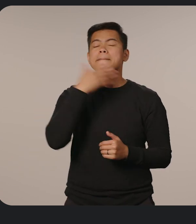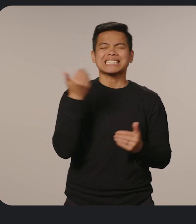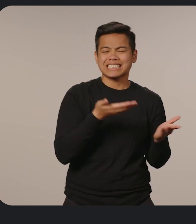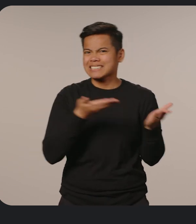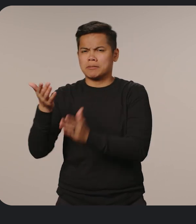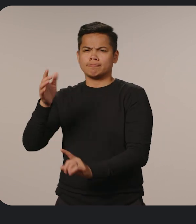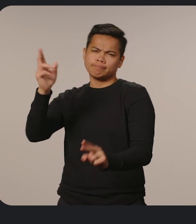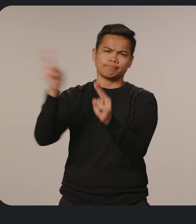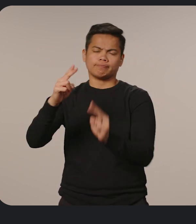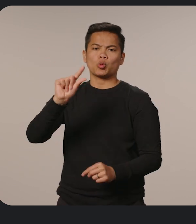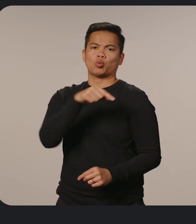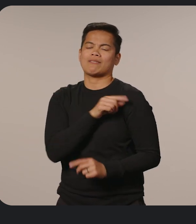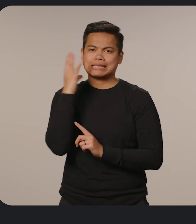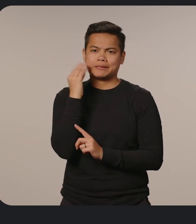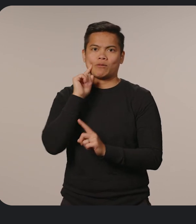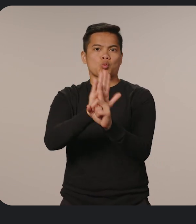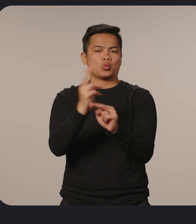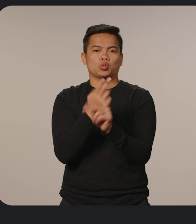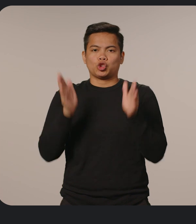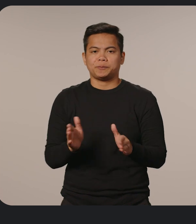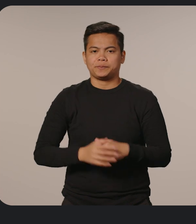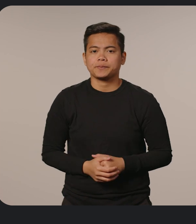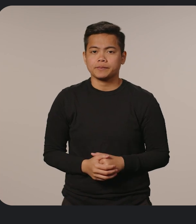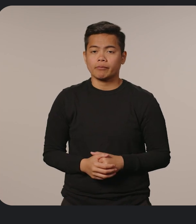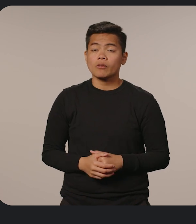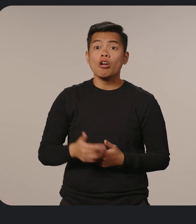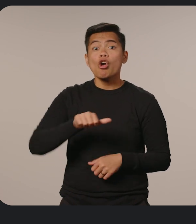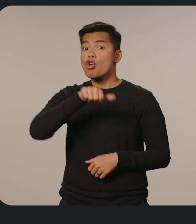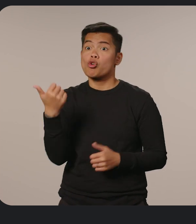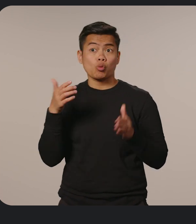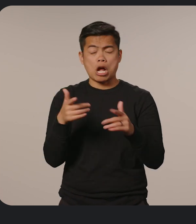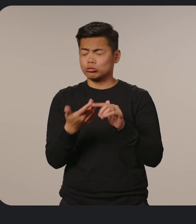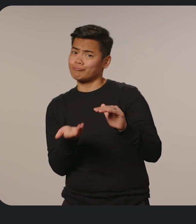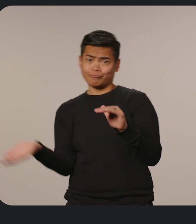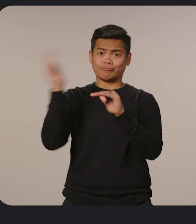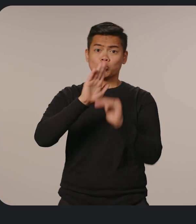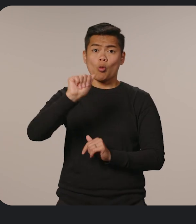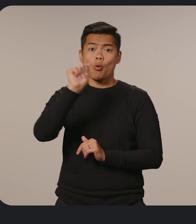high quality experience to your users